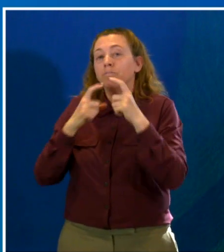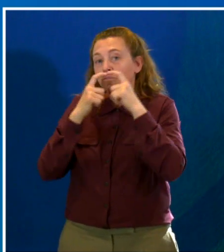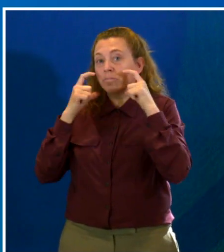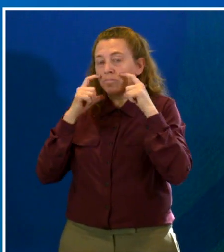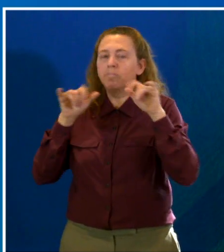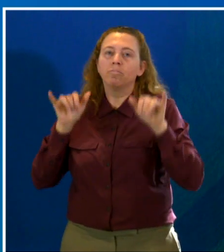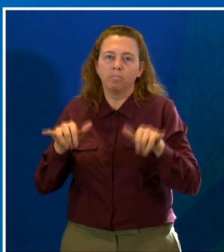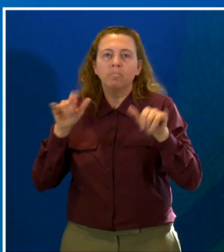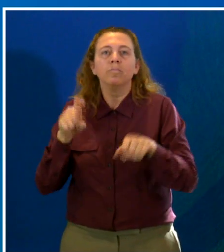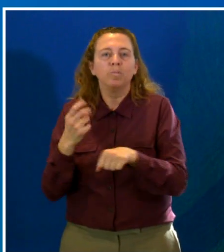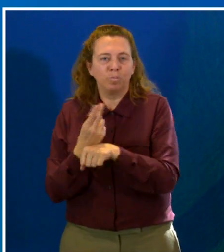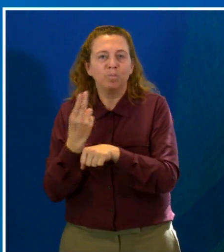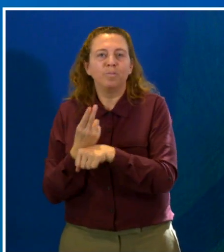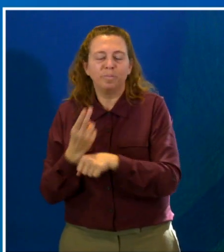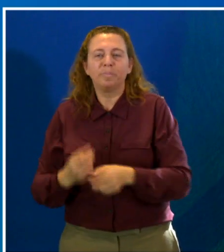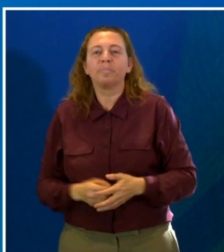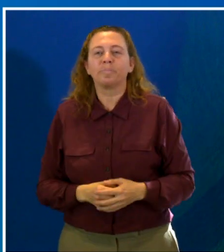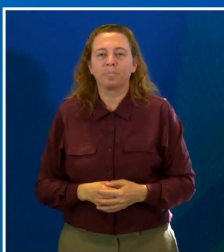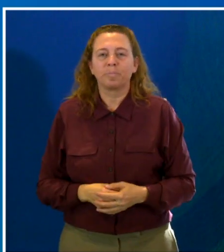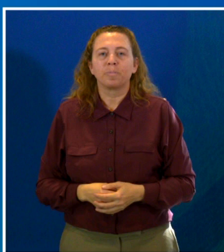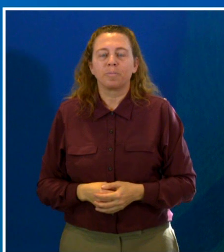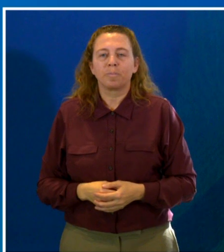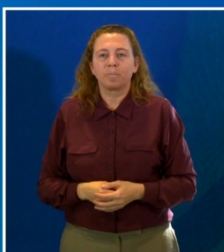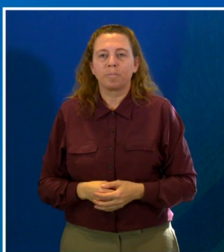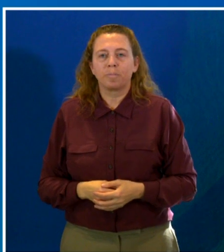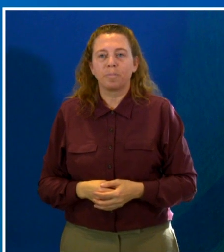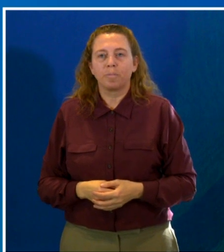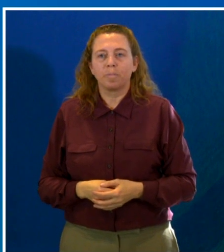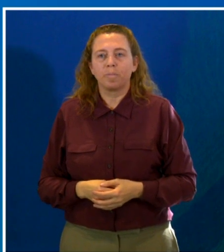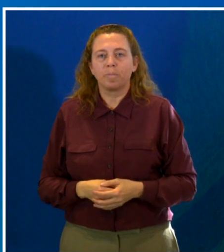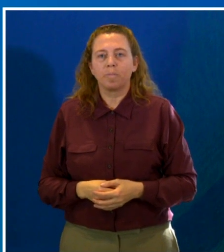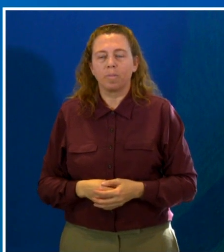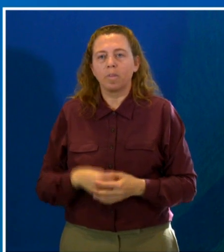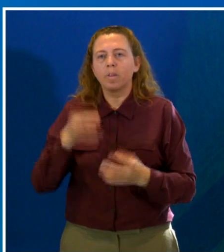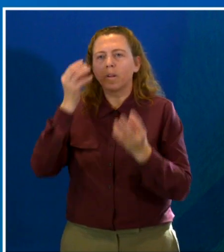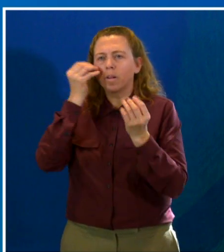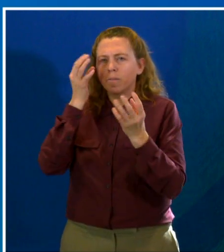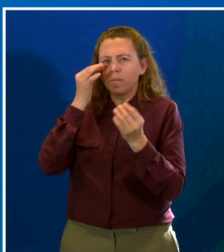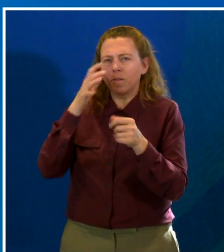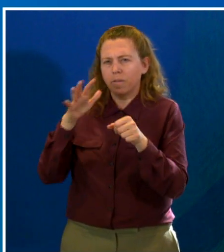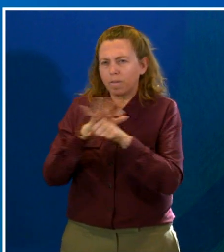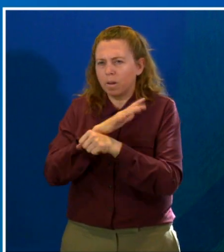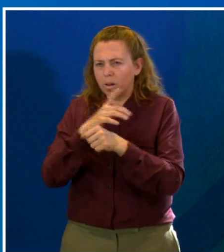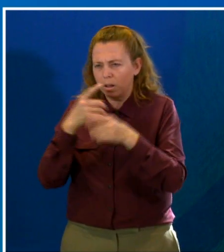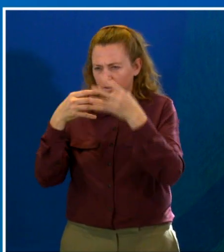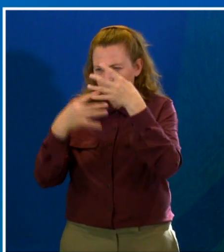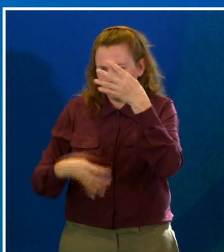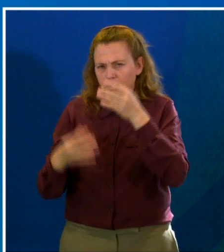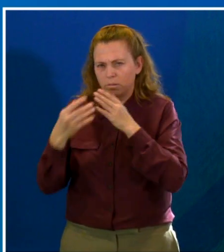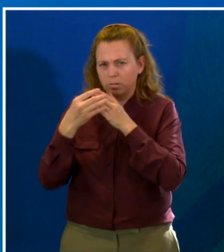If you can read the full updated K-12 school guidance program on the state's website. Good for you.